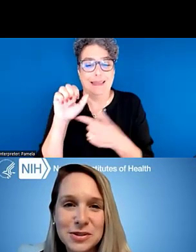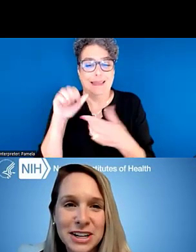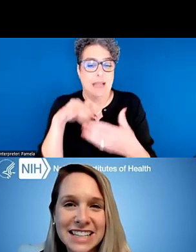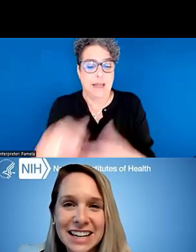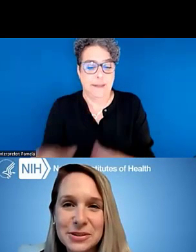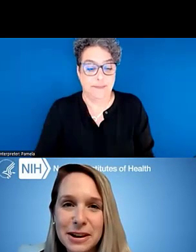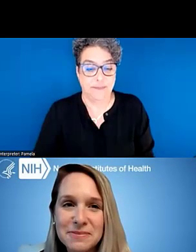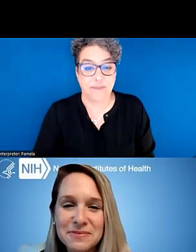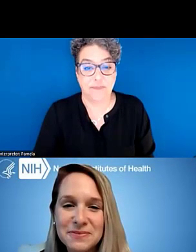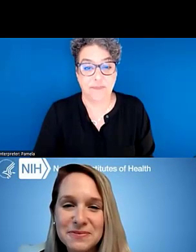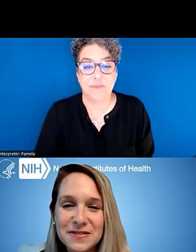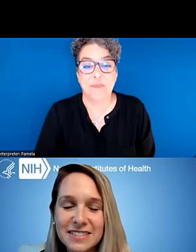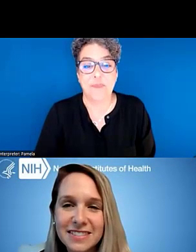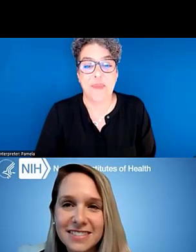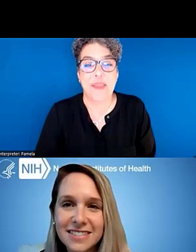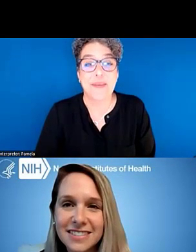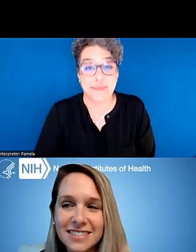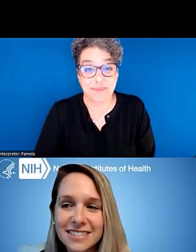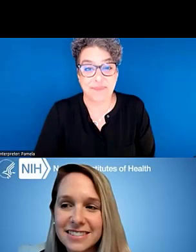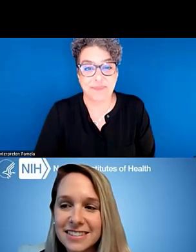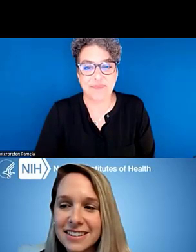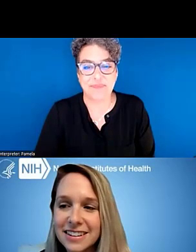Do you want to take it away? Dr. Ranjini Ambalavanar: Yeah. Thank you.